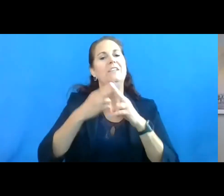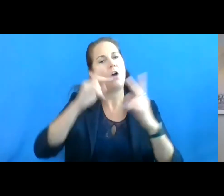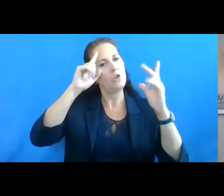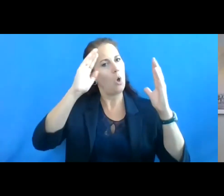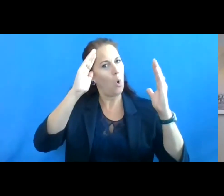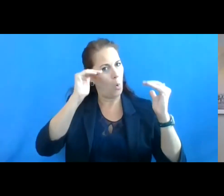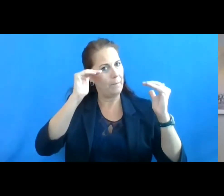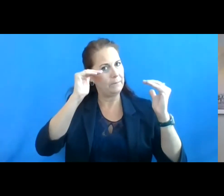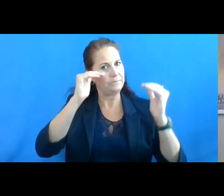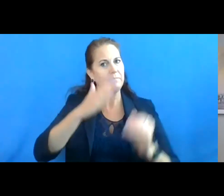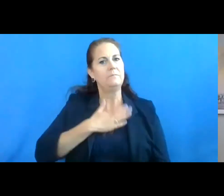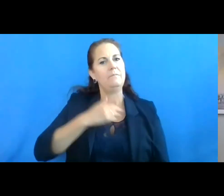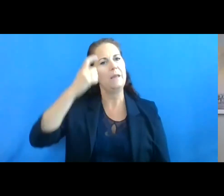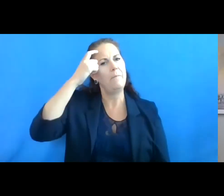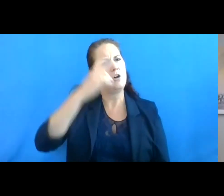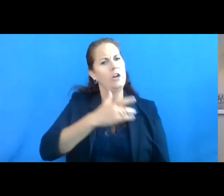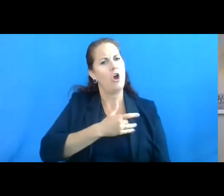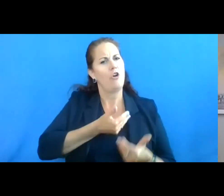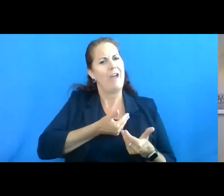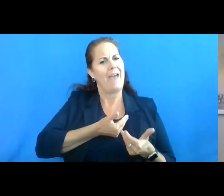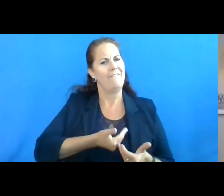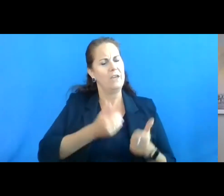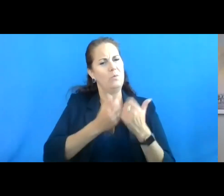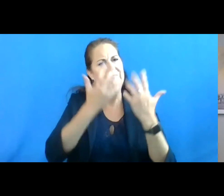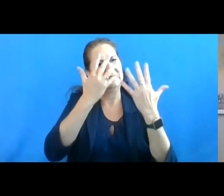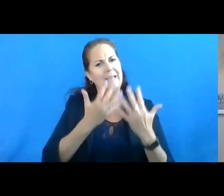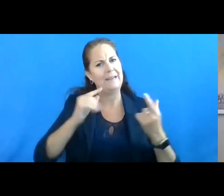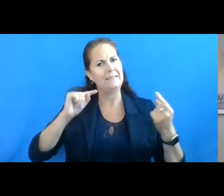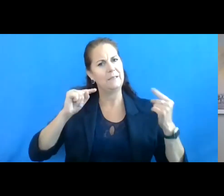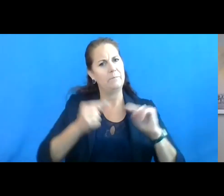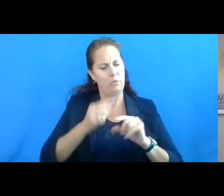My mind and heart weigh heavy with sadness and pain. Within the deepest spaces of my being.